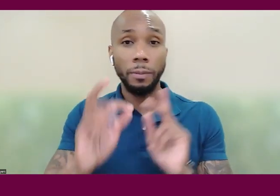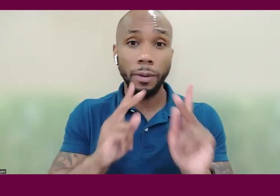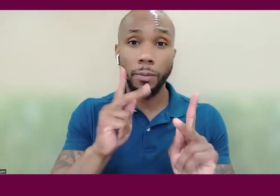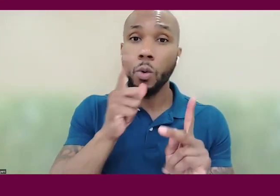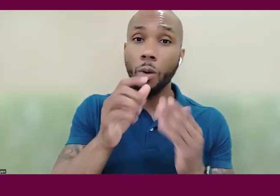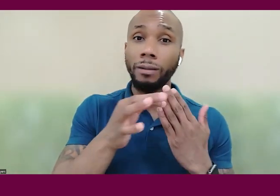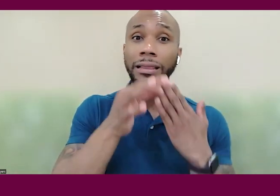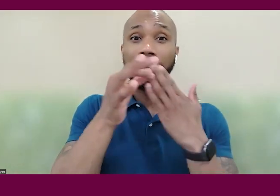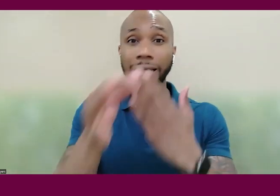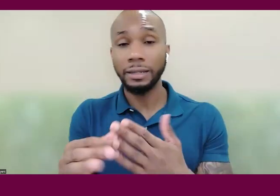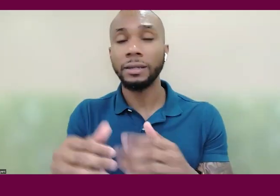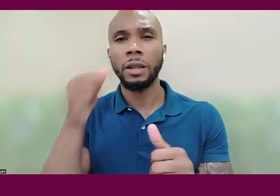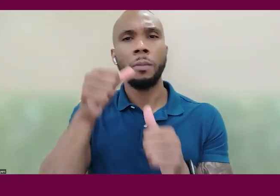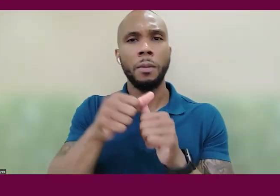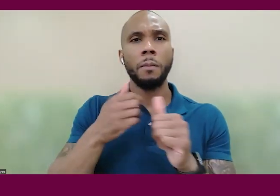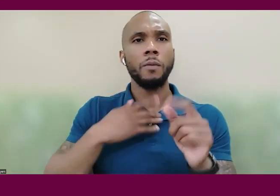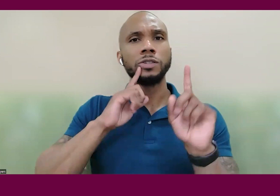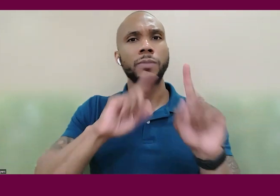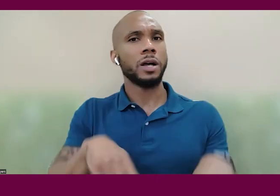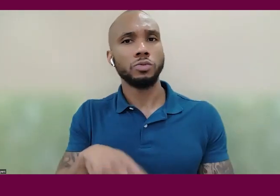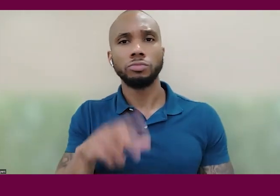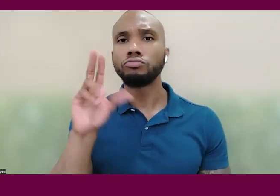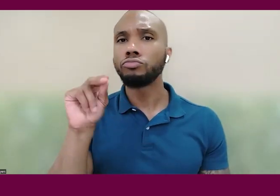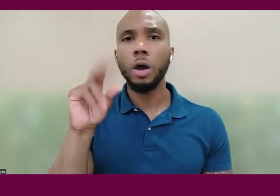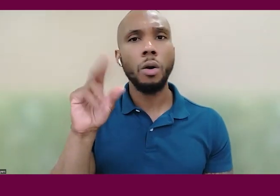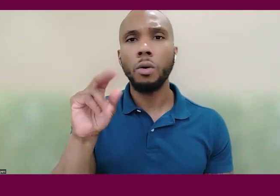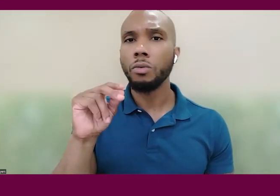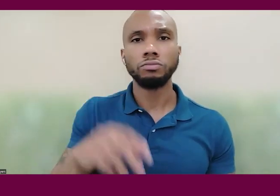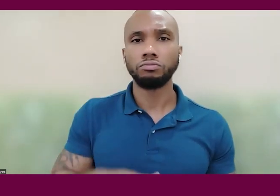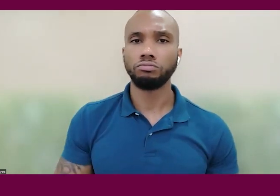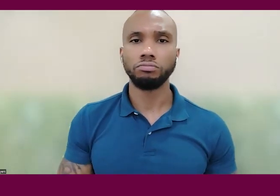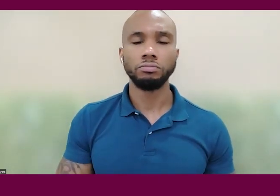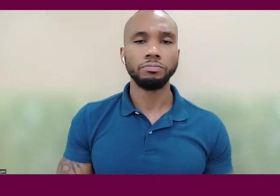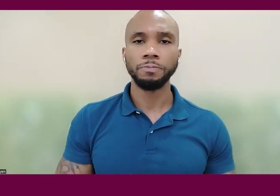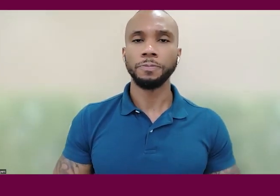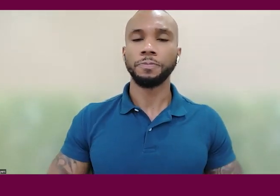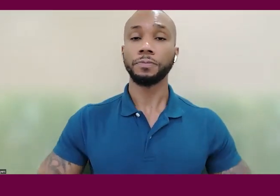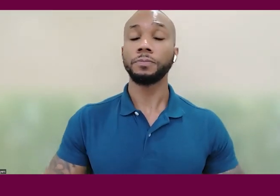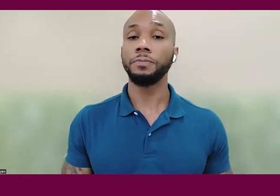are leading these?" I remember my response was, "No, not at all."